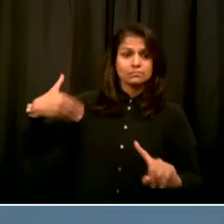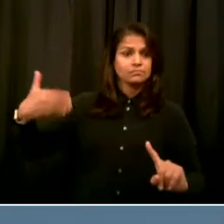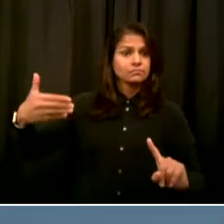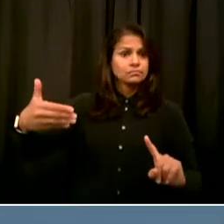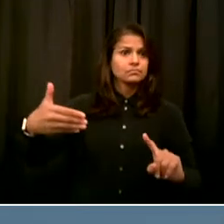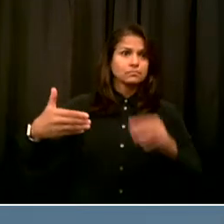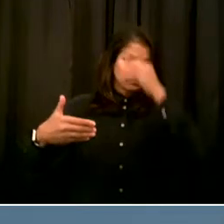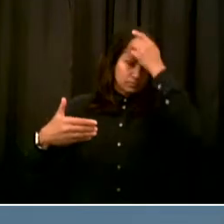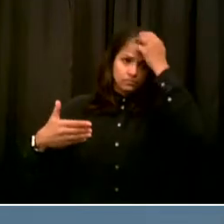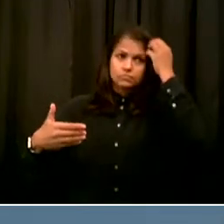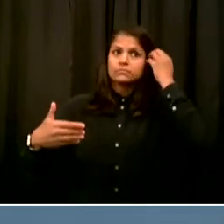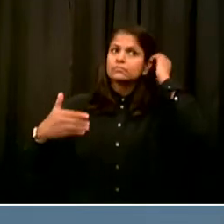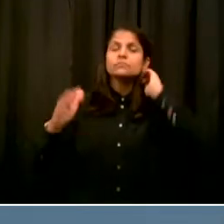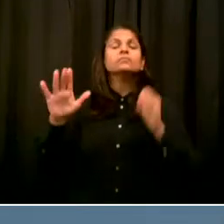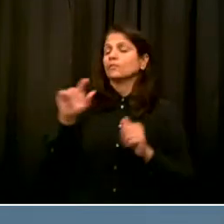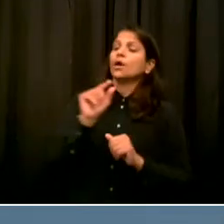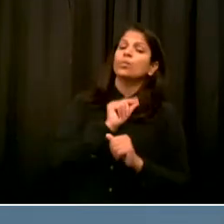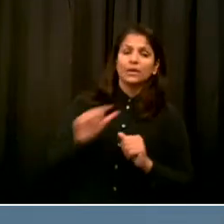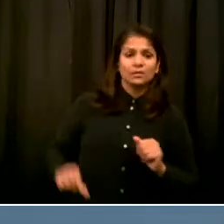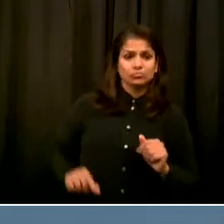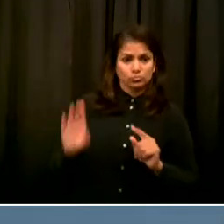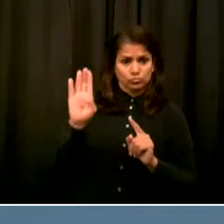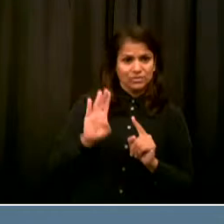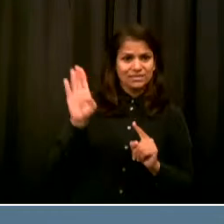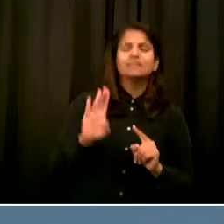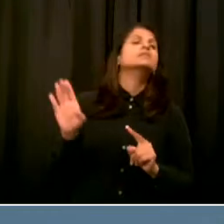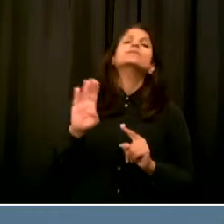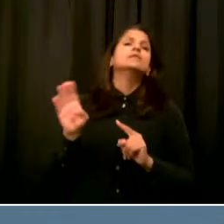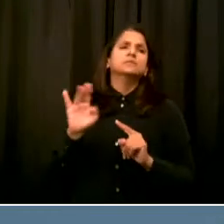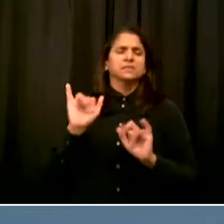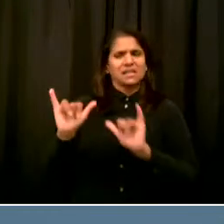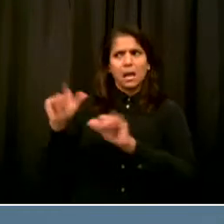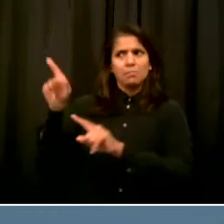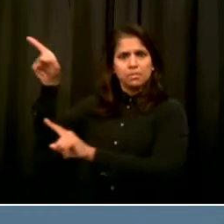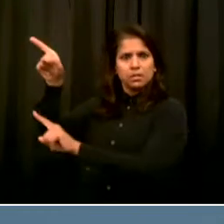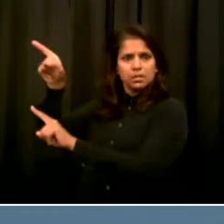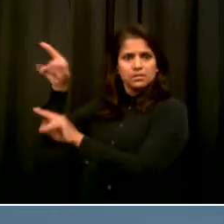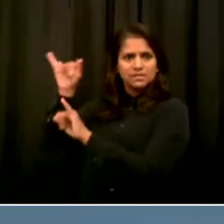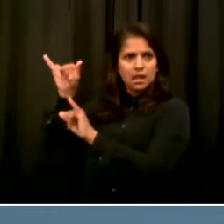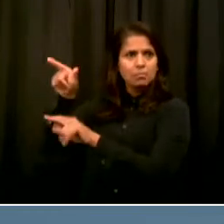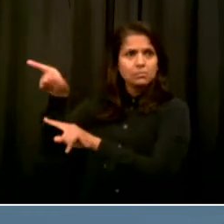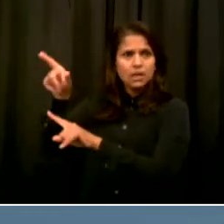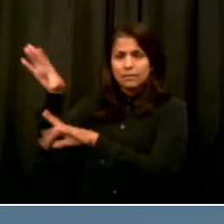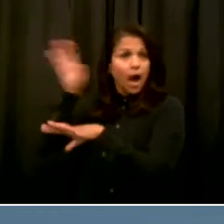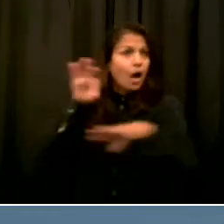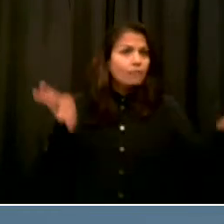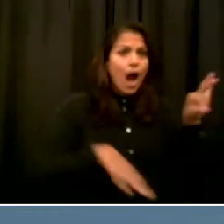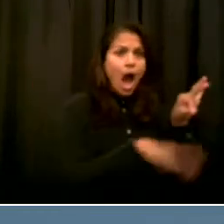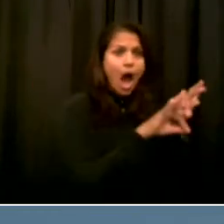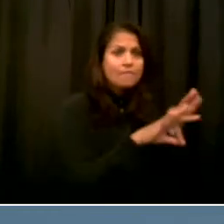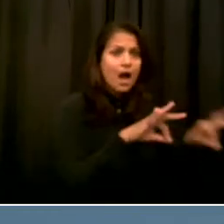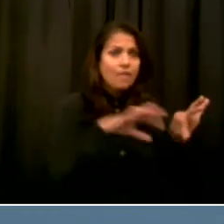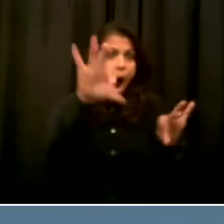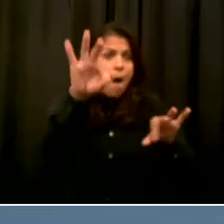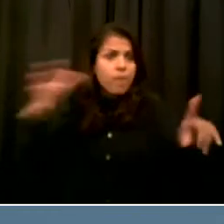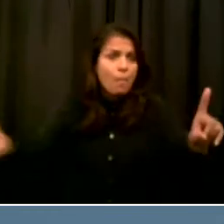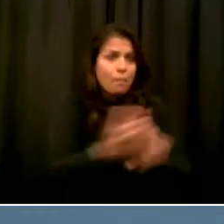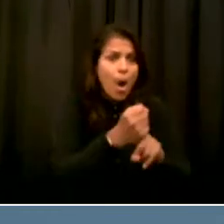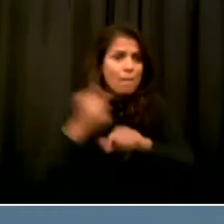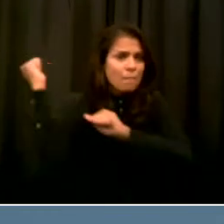USED IN SUNSET PARK AND SOUNDVIEW. IN EACACH COMMUNITY,